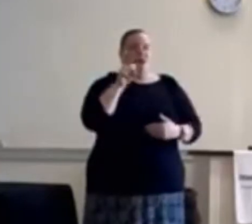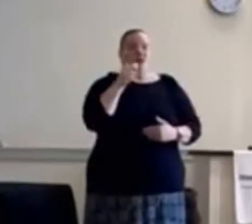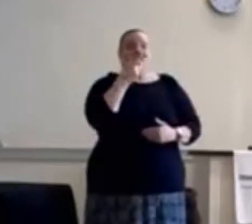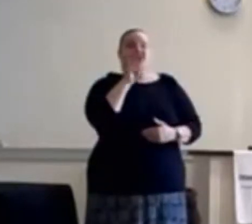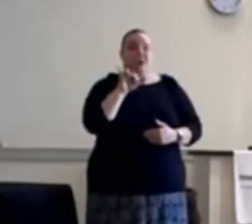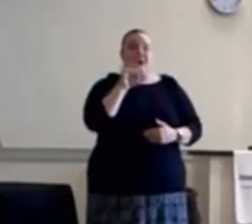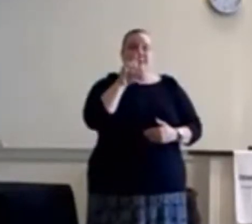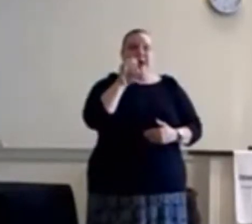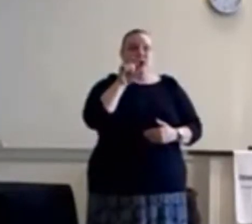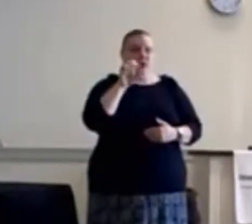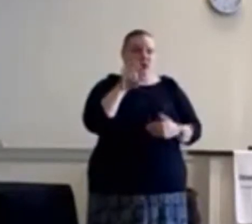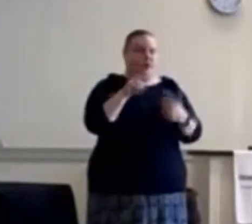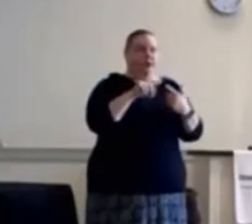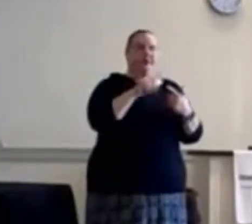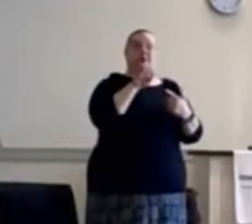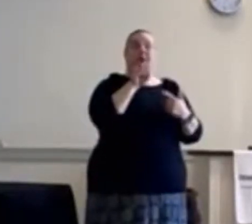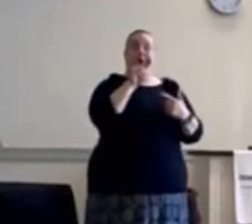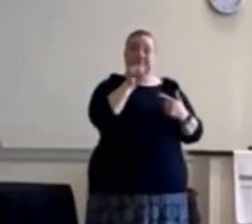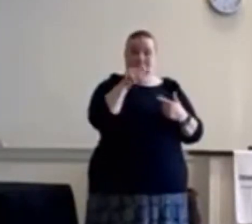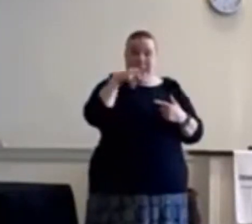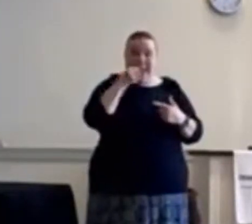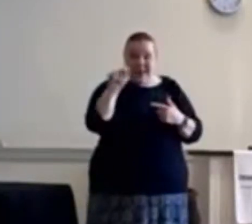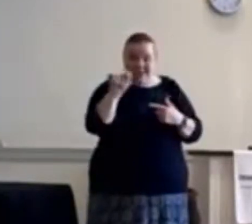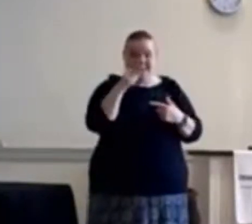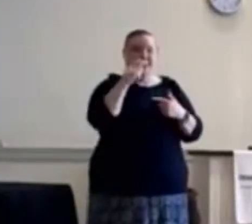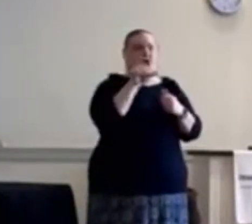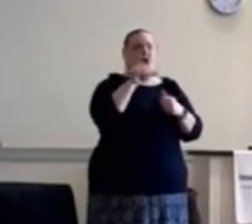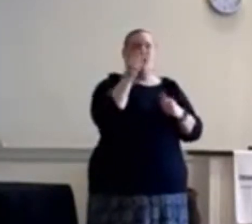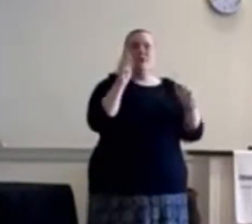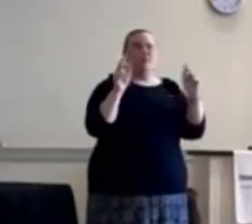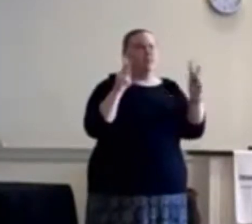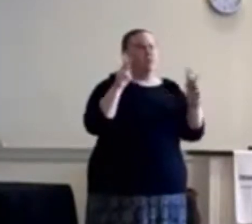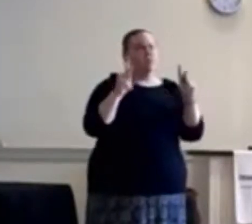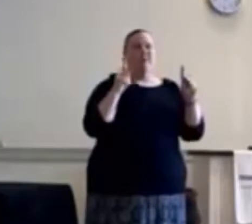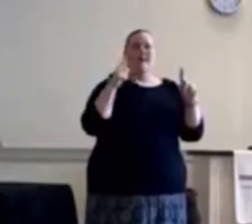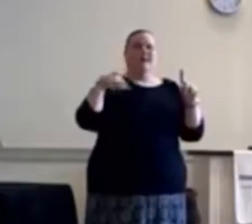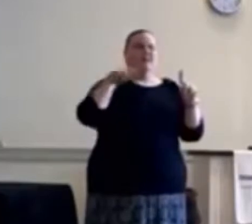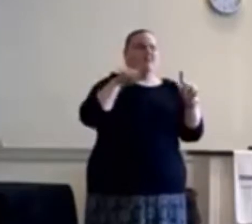Riddle, Donna Platt, and so many others. Who have done all they could to navigate